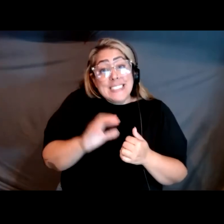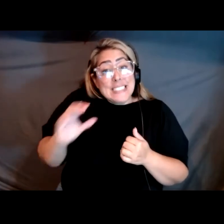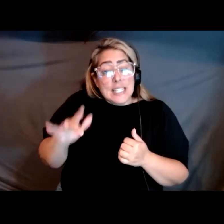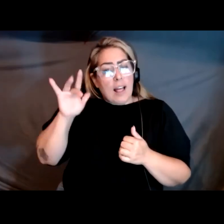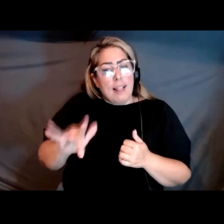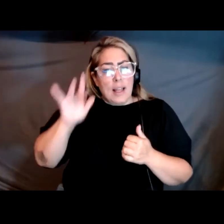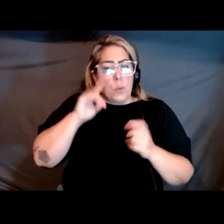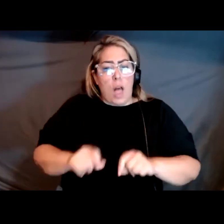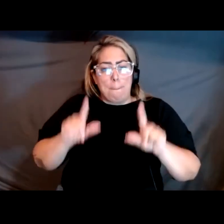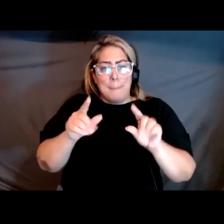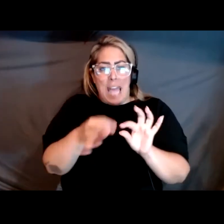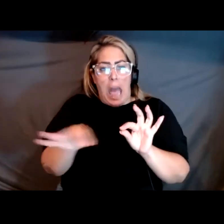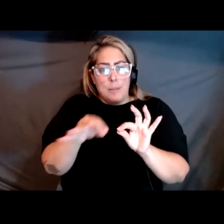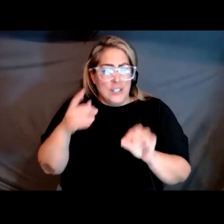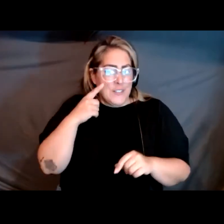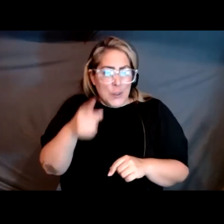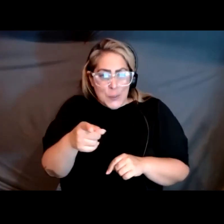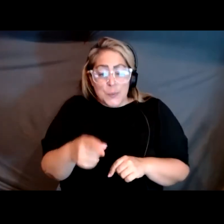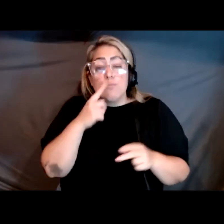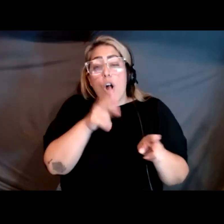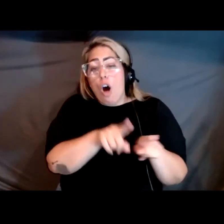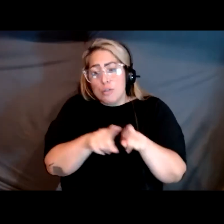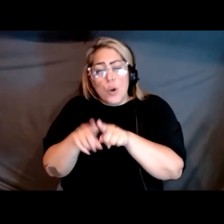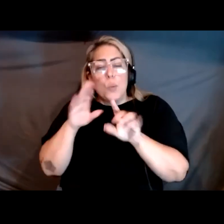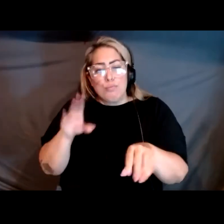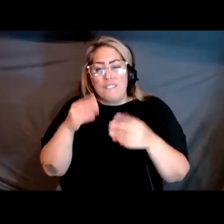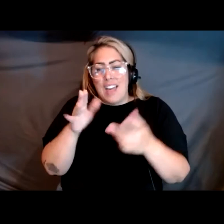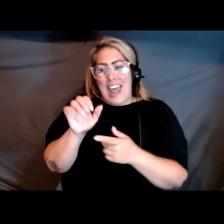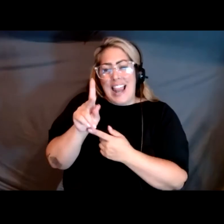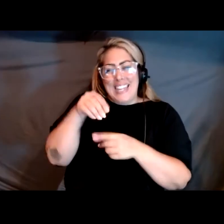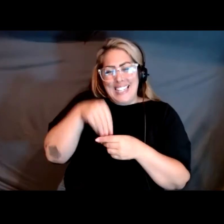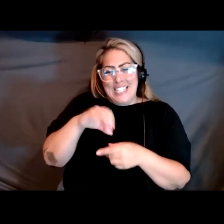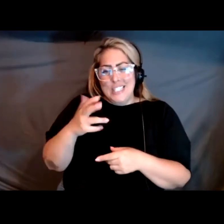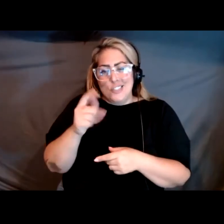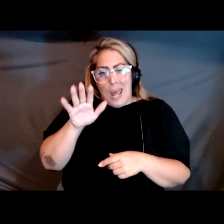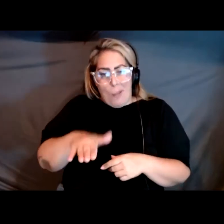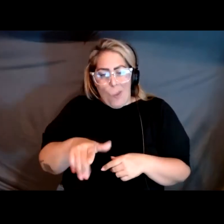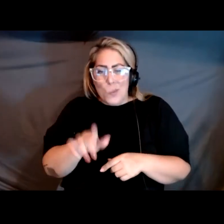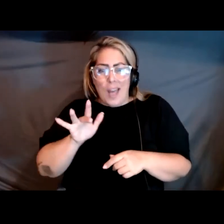We'll also drop a link in the chat to access the streamed text transcript.